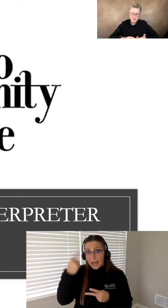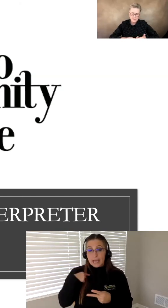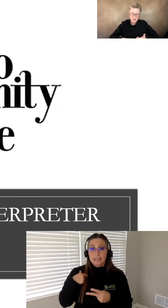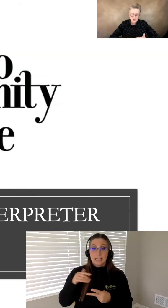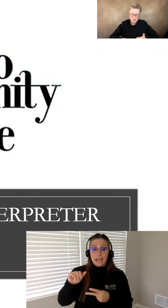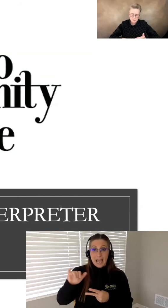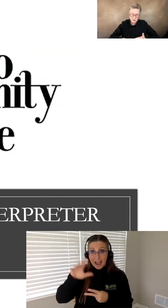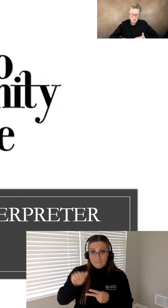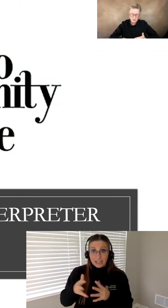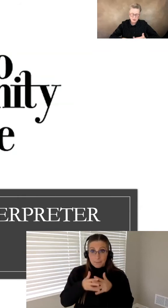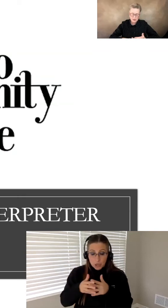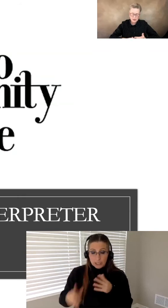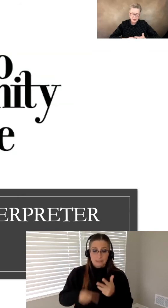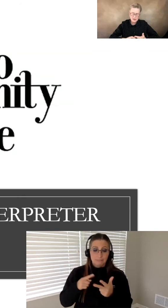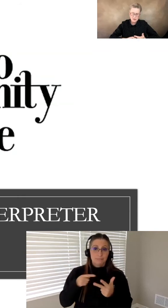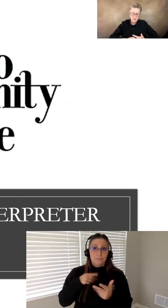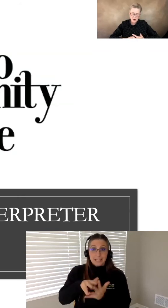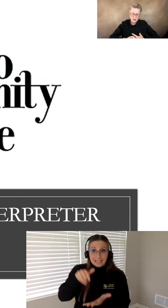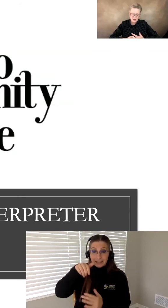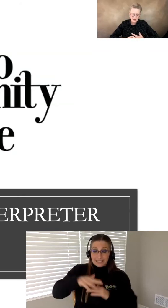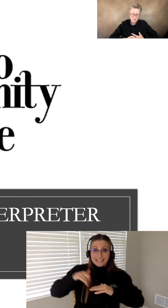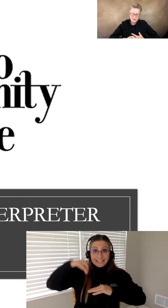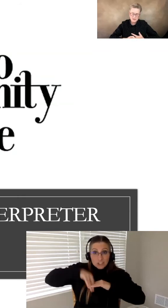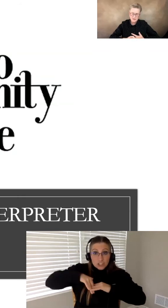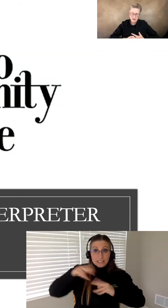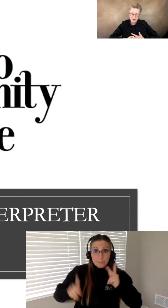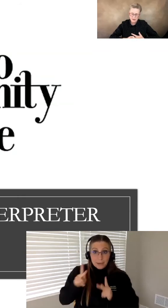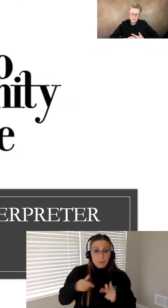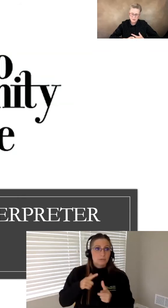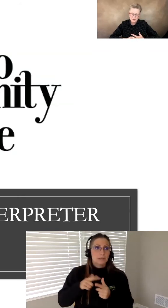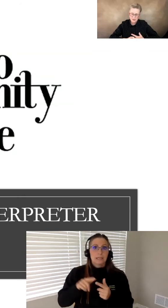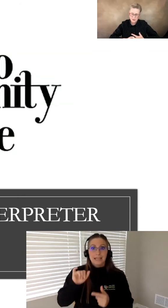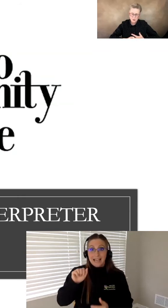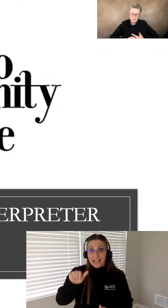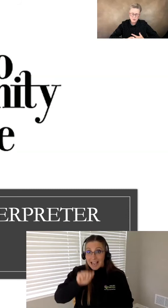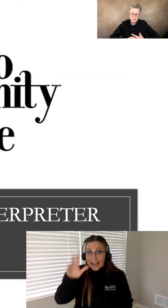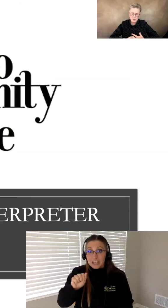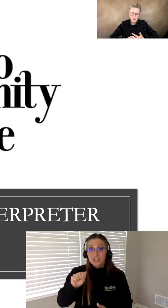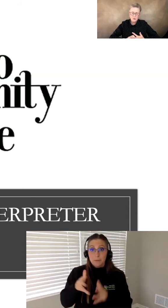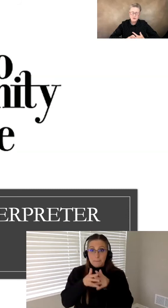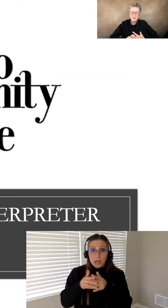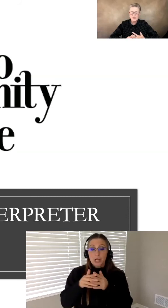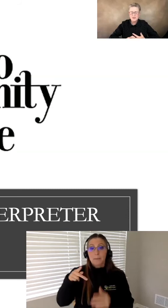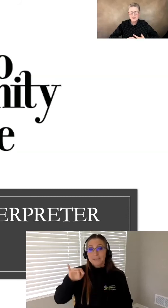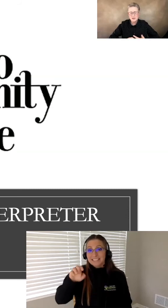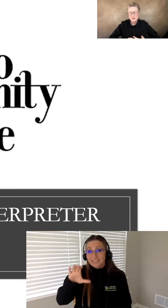Indigenous people, Asian American and Pacific Islander interpreters, we don't have the histories